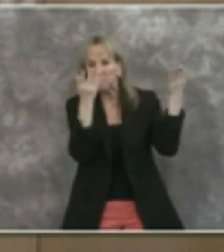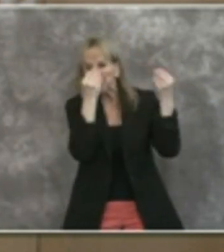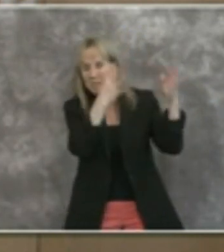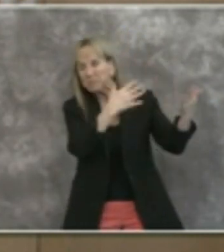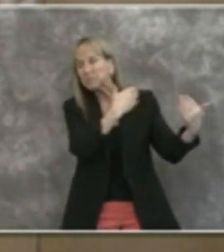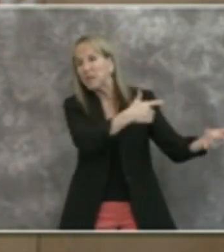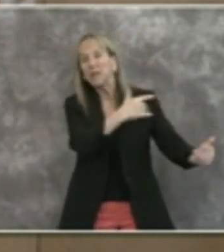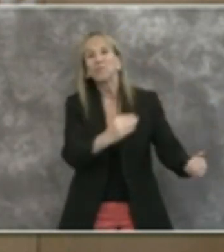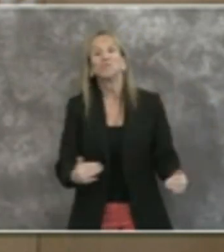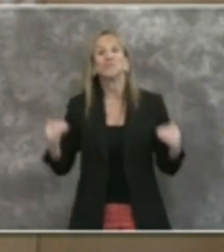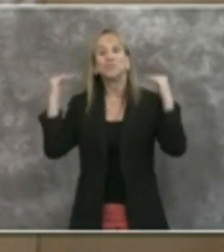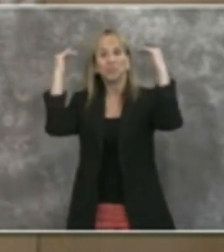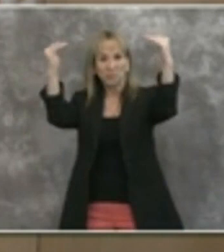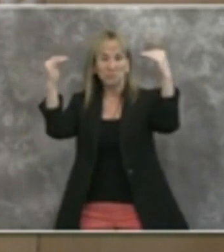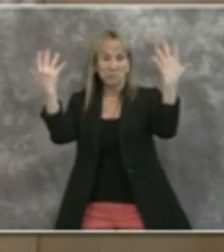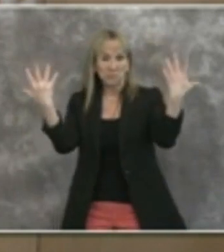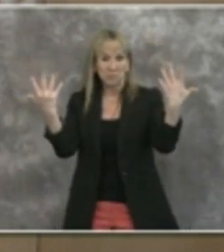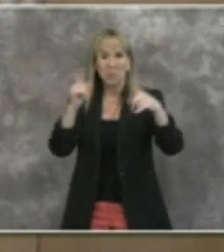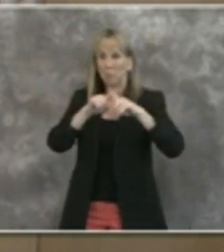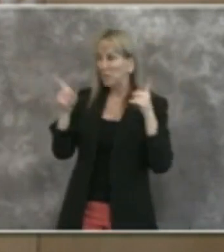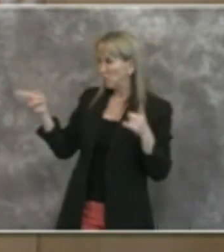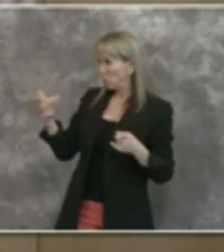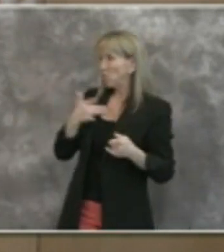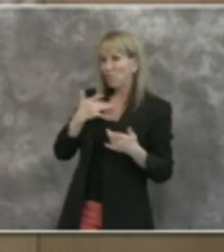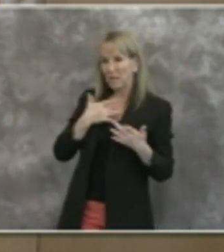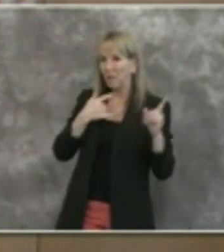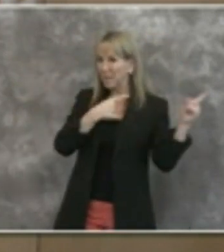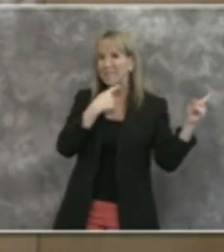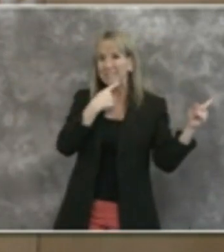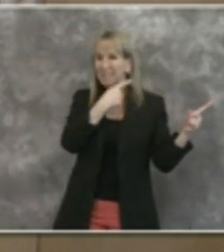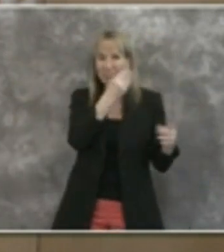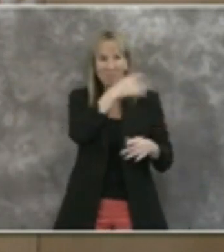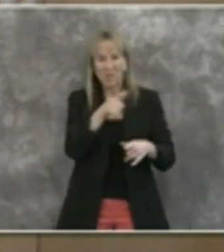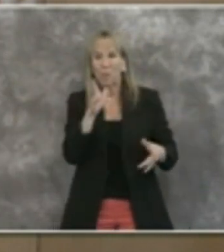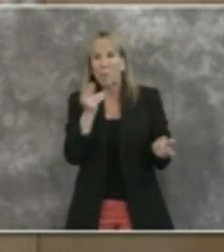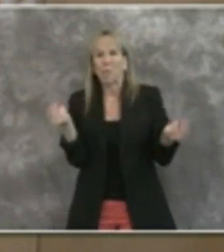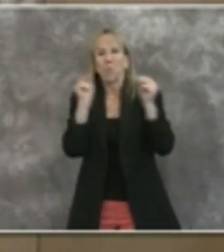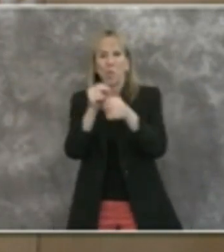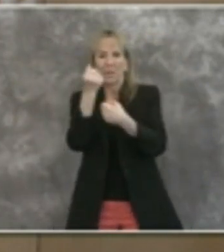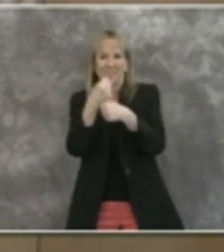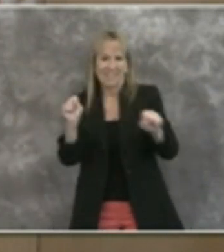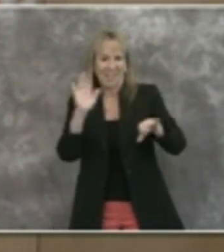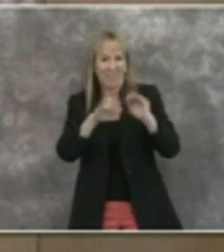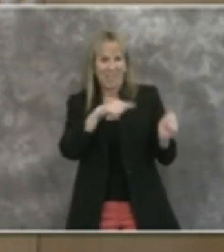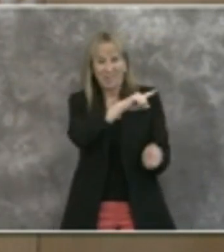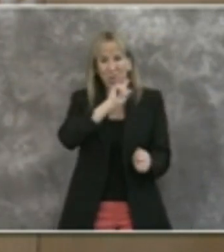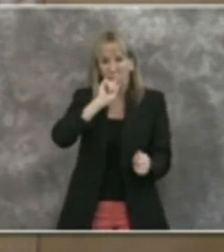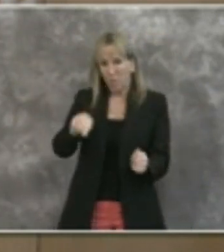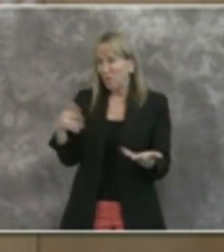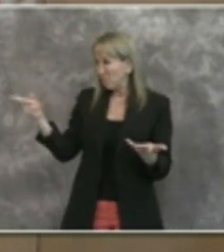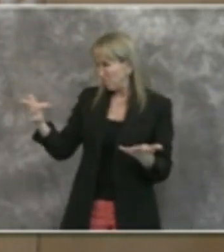PARTICULAR SITUATION AND WE ARE WORKING WITH THE CENTERS FOR DISEASE CONTROL AND PREVENTION TO TRY TO ADDRESS